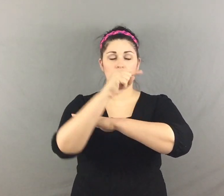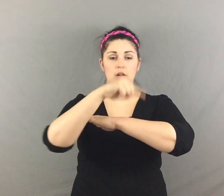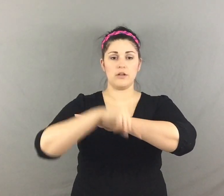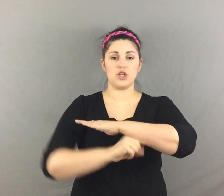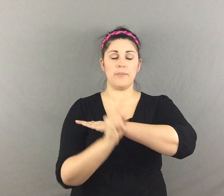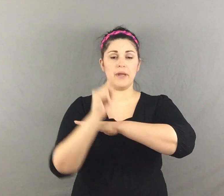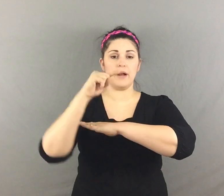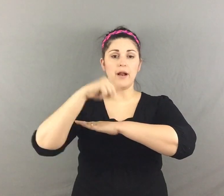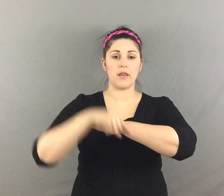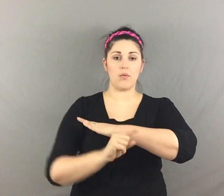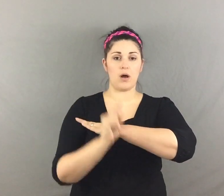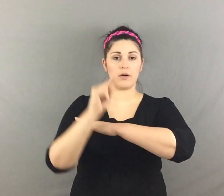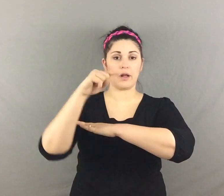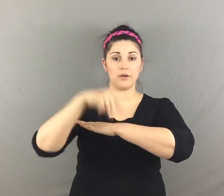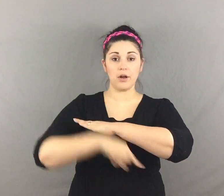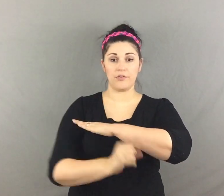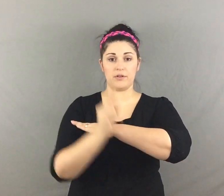you're going to jump in and out of the water like a dolphin.